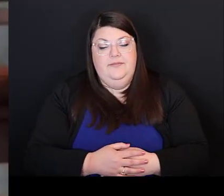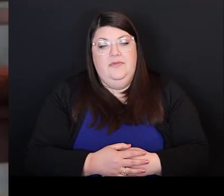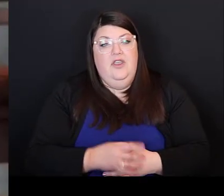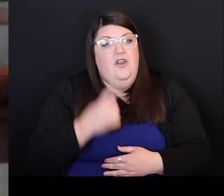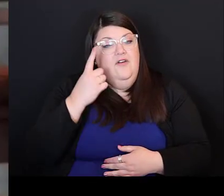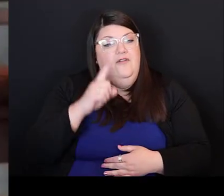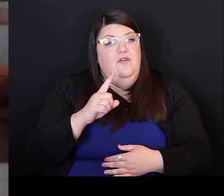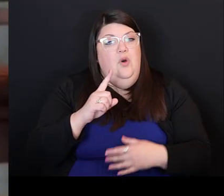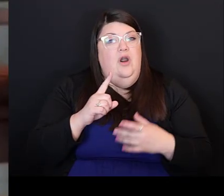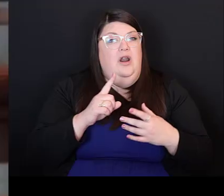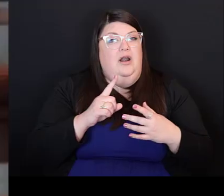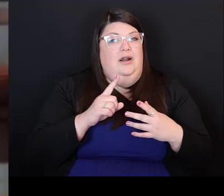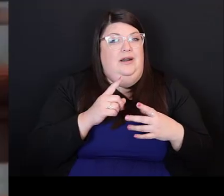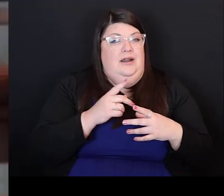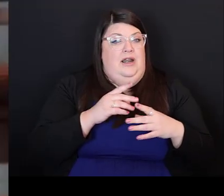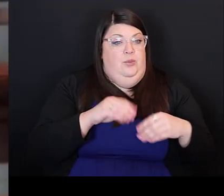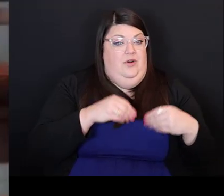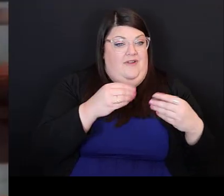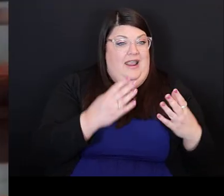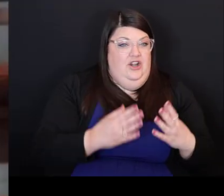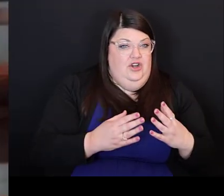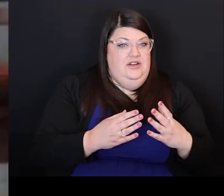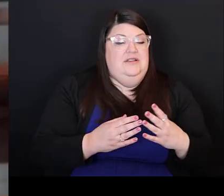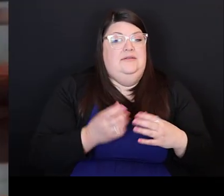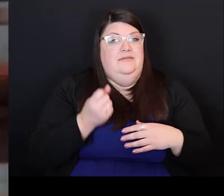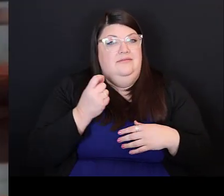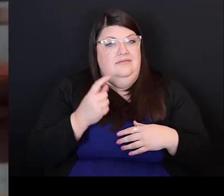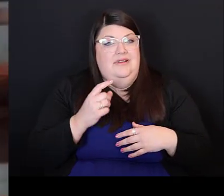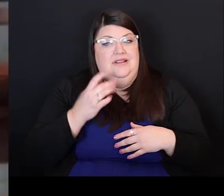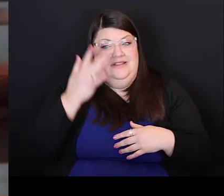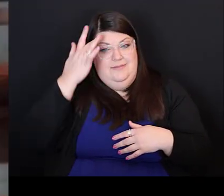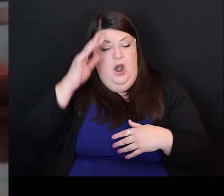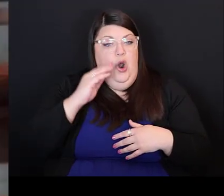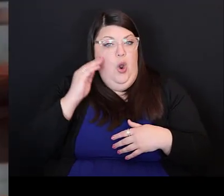It's very important to understand that smart home technology can be assistive